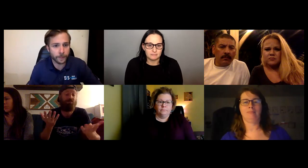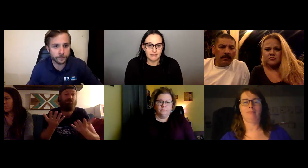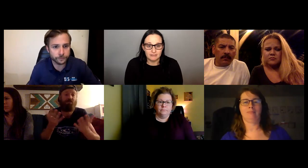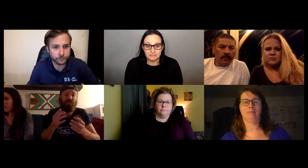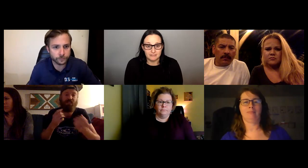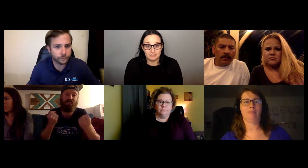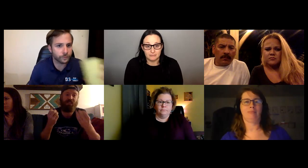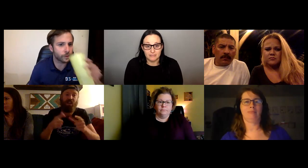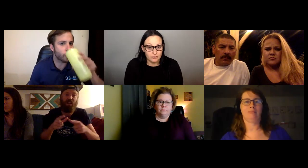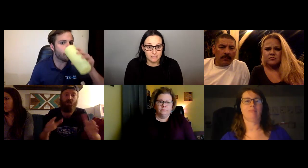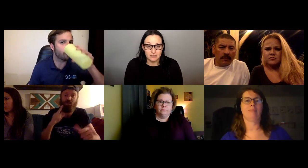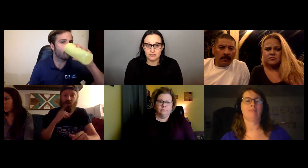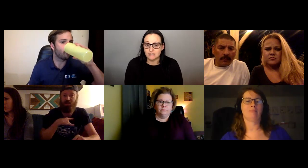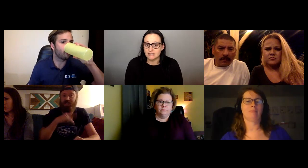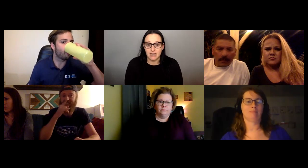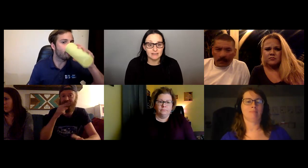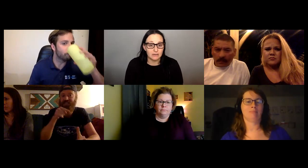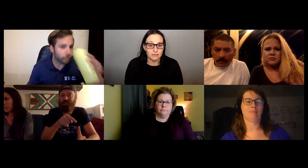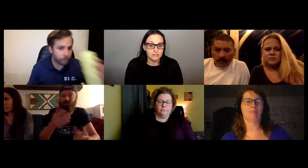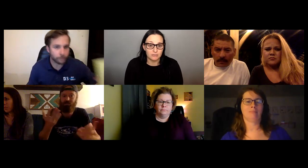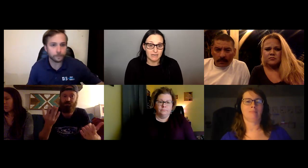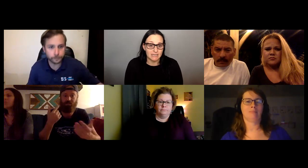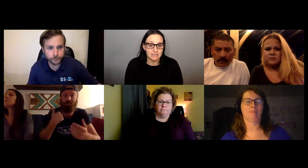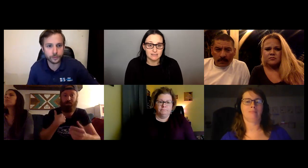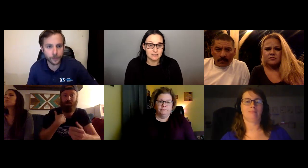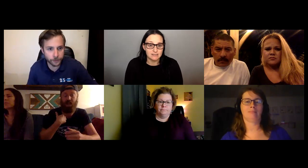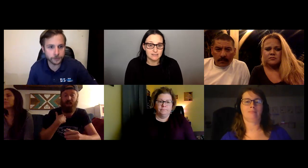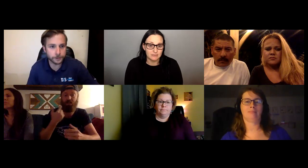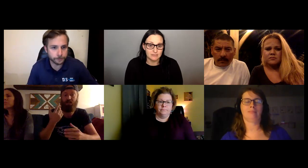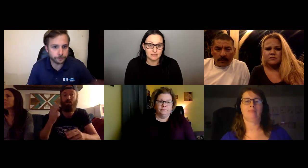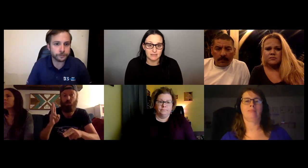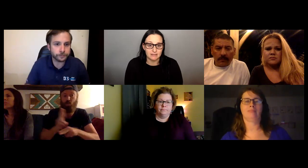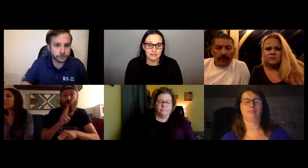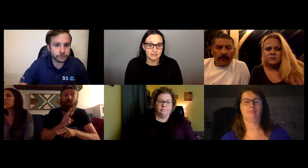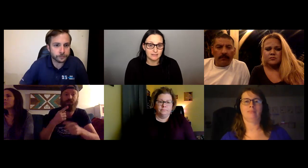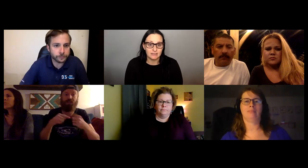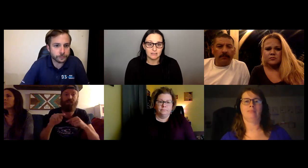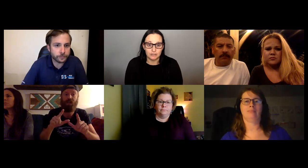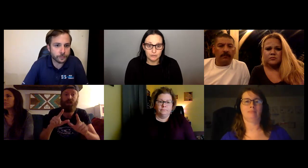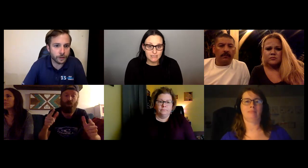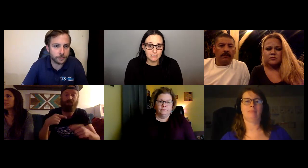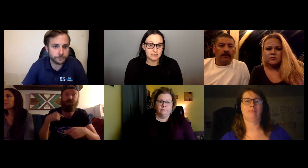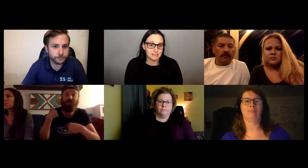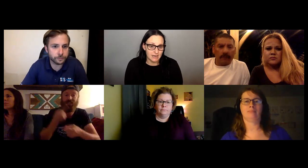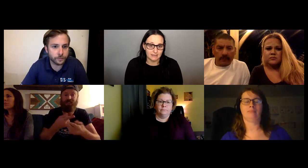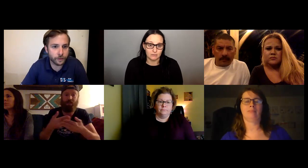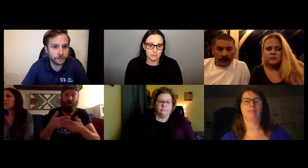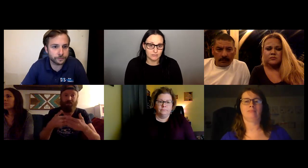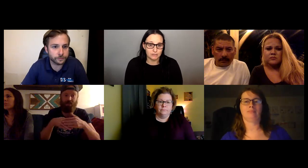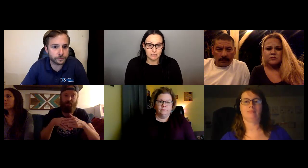my resources is just sign language for my kids that was the main thing using sign